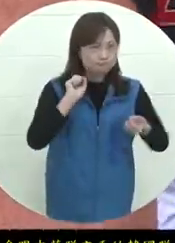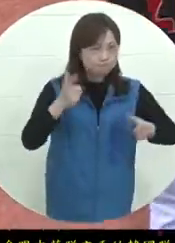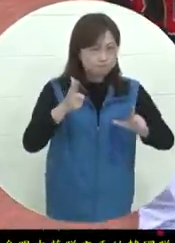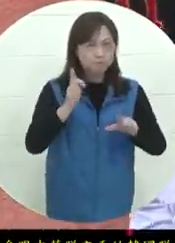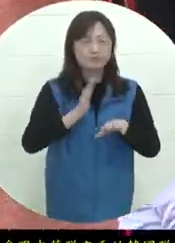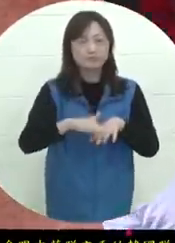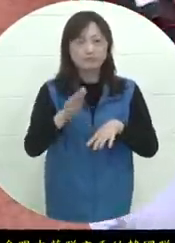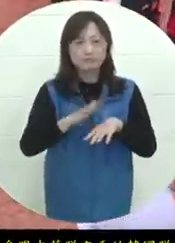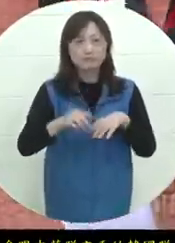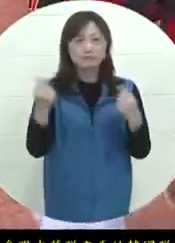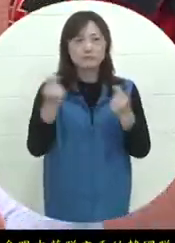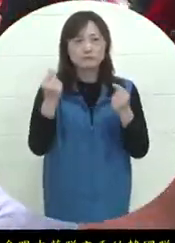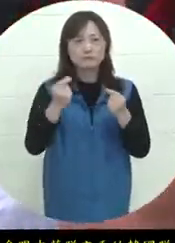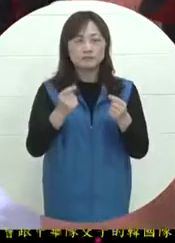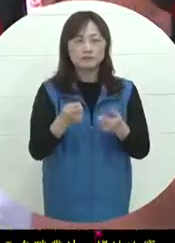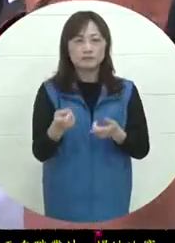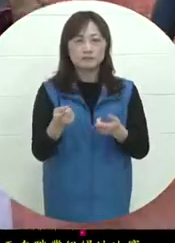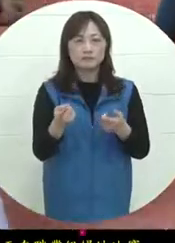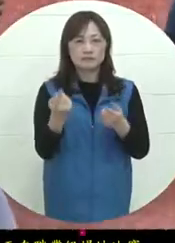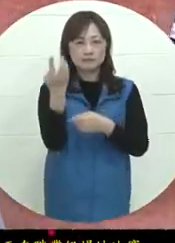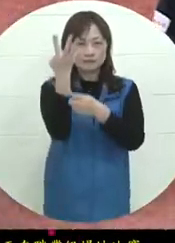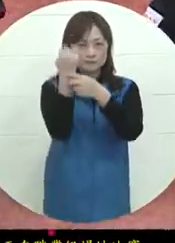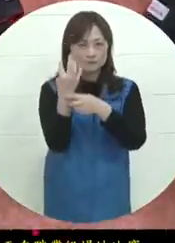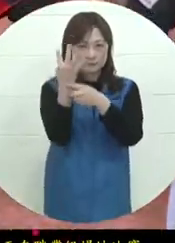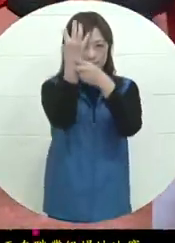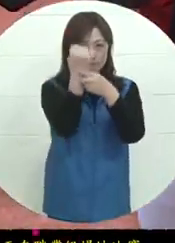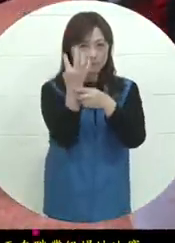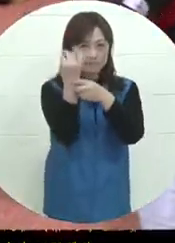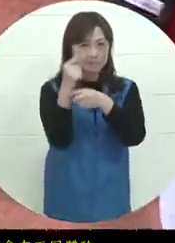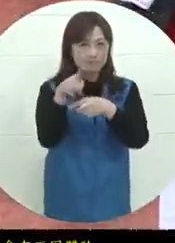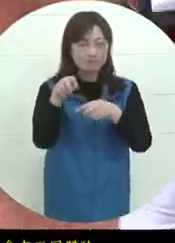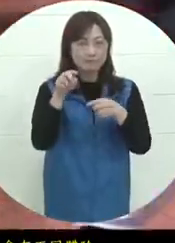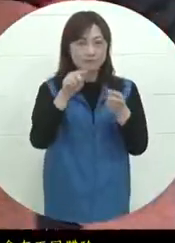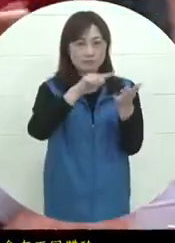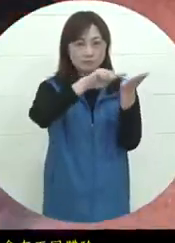The players should be very excited because they can see their names and show them up